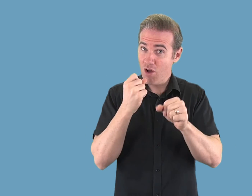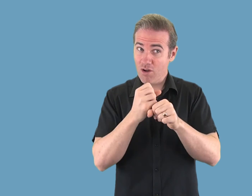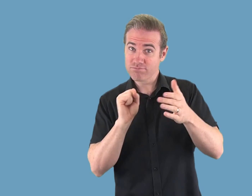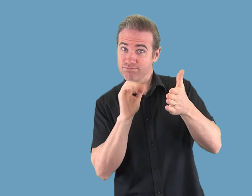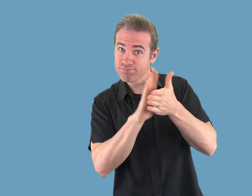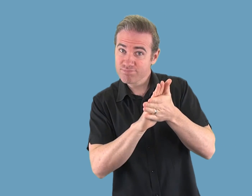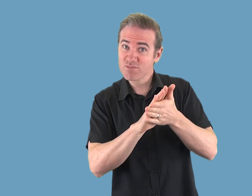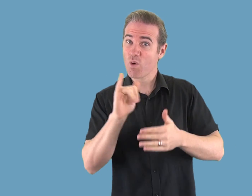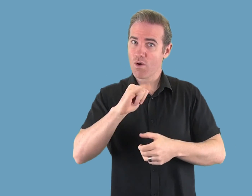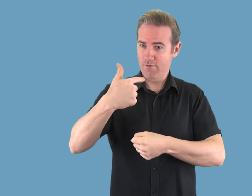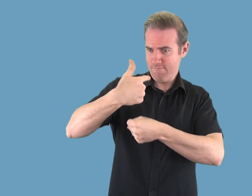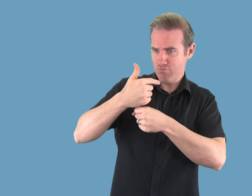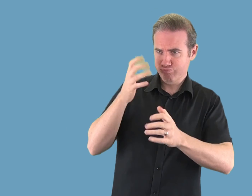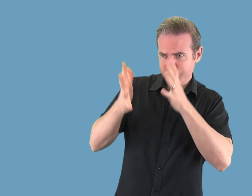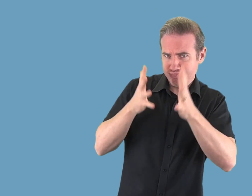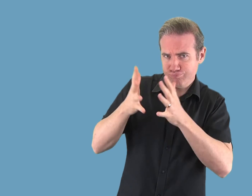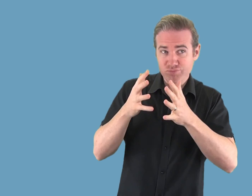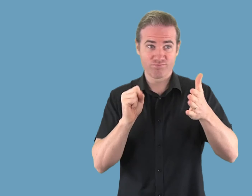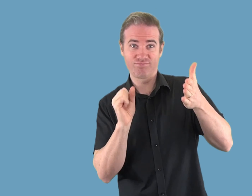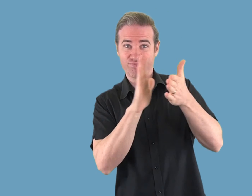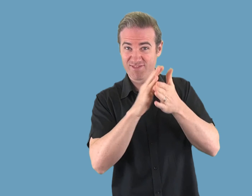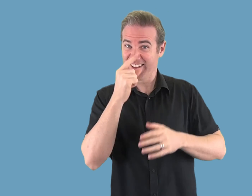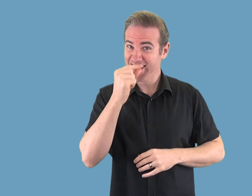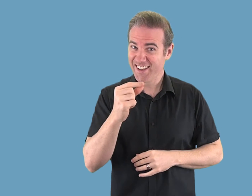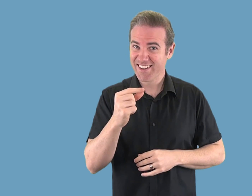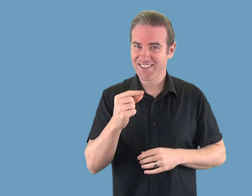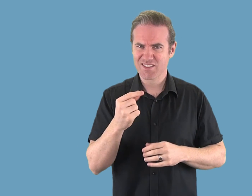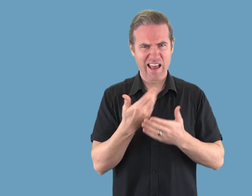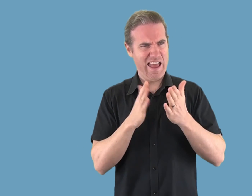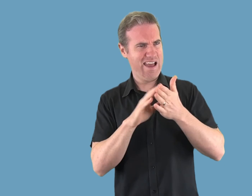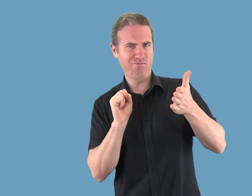a blog or an Auslan video.